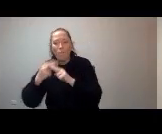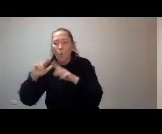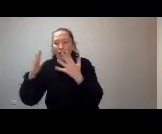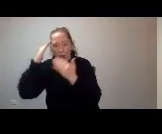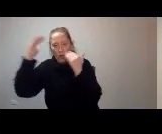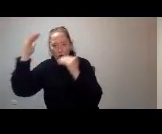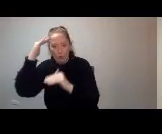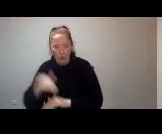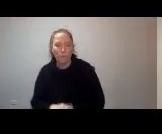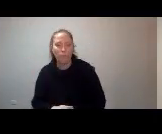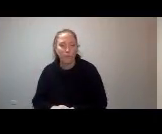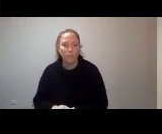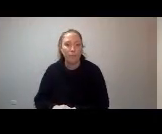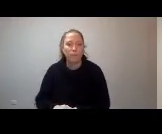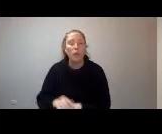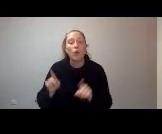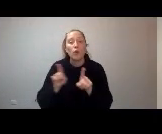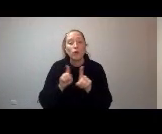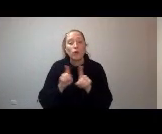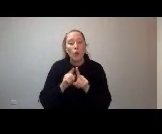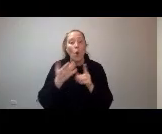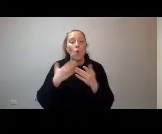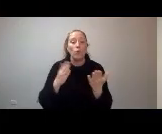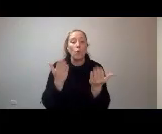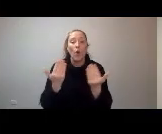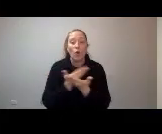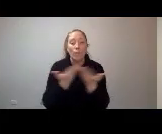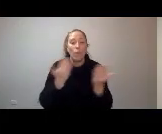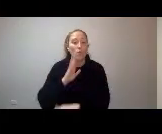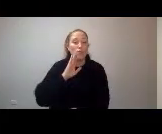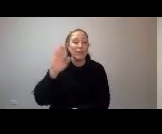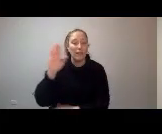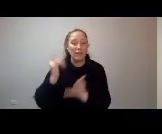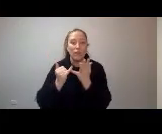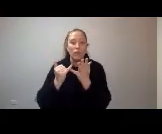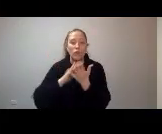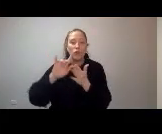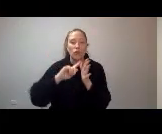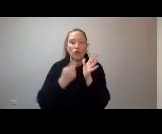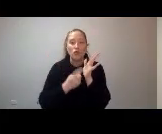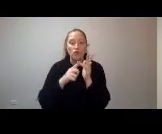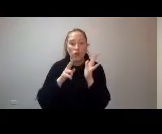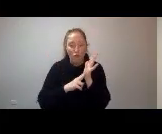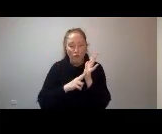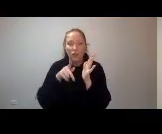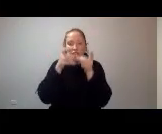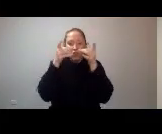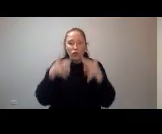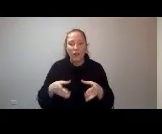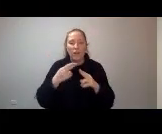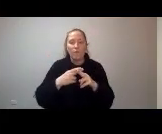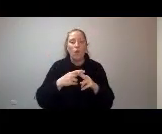I'd like to also welcome our presenters today, Professor Sharon Goldfeld, Director of the Centre for Community Child Health